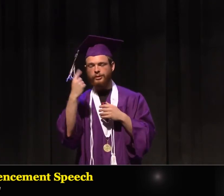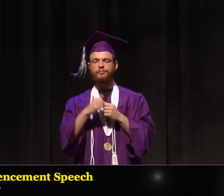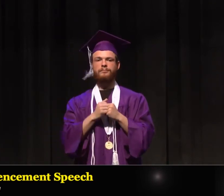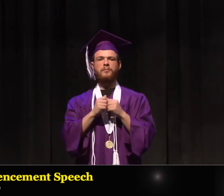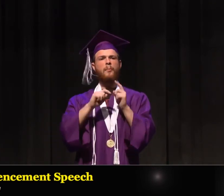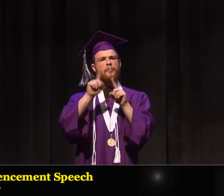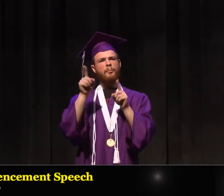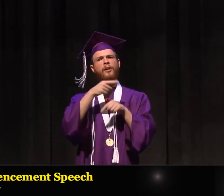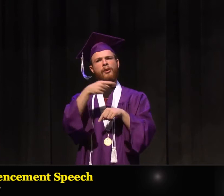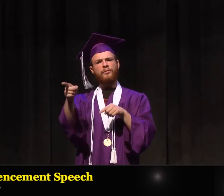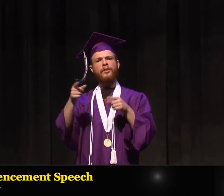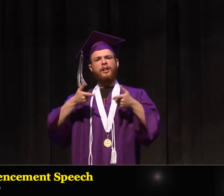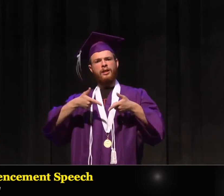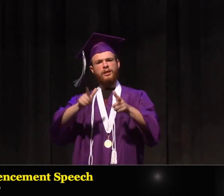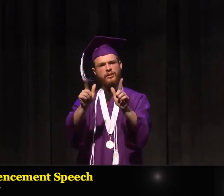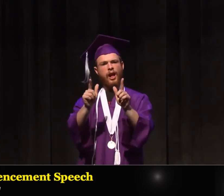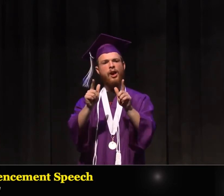No teachers around us.\